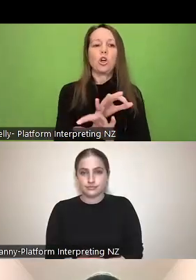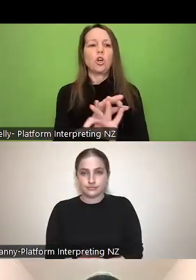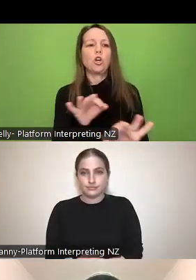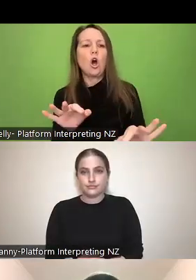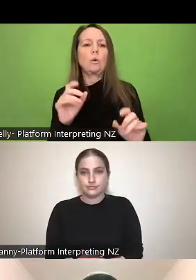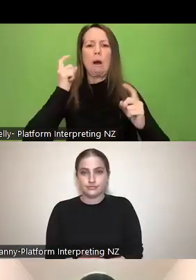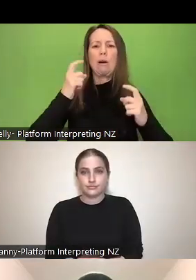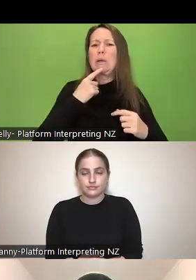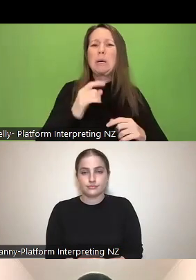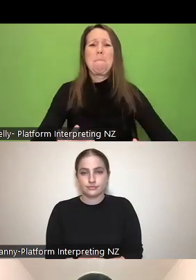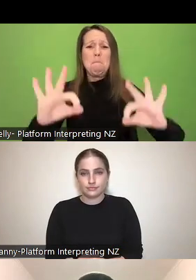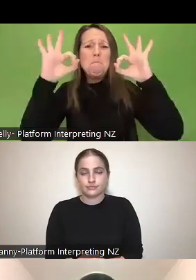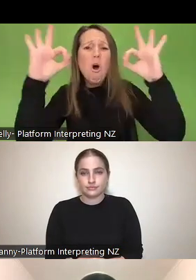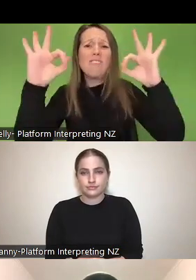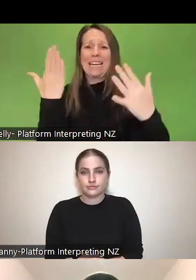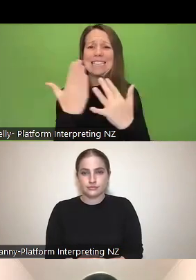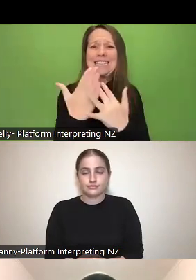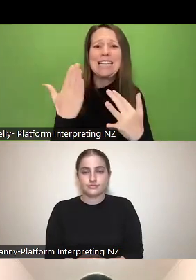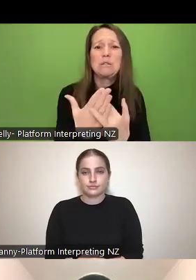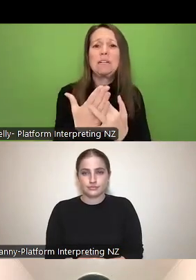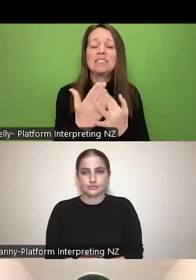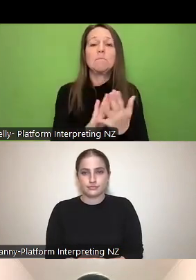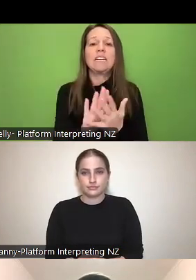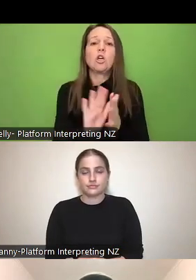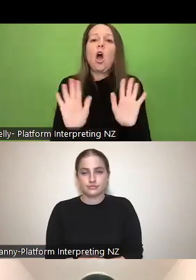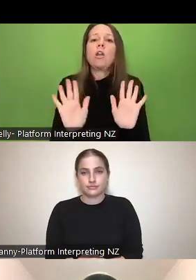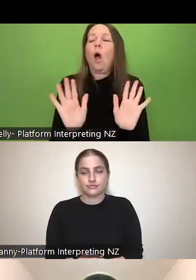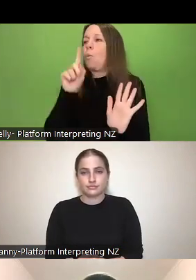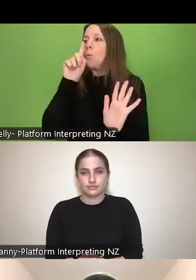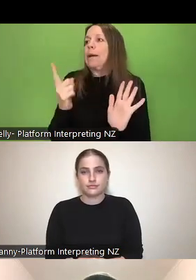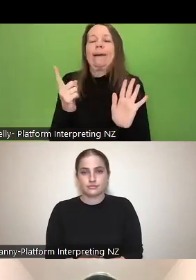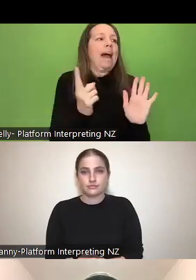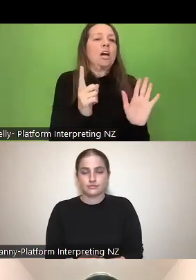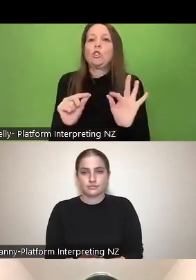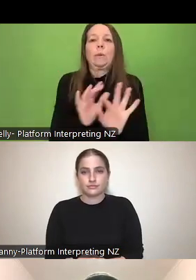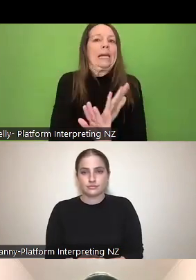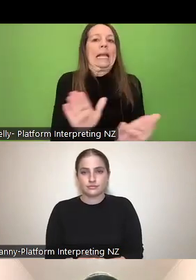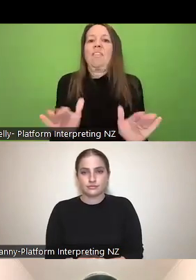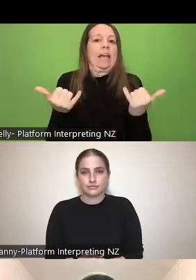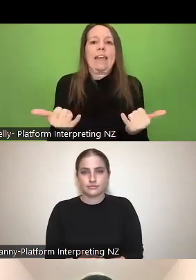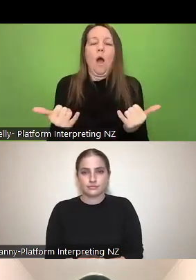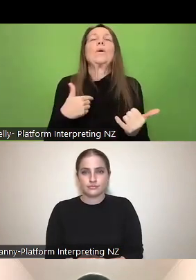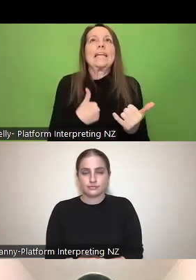having perfect accessibility that you don't, make any steps to make things more accessible.